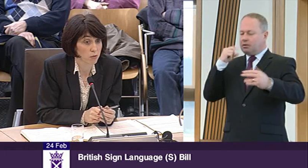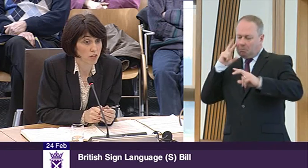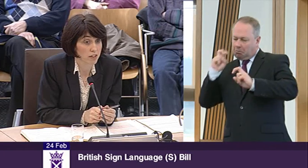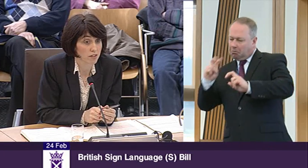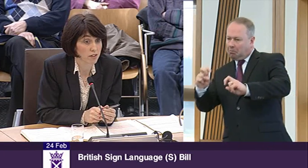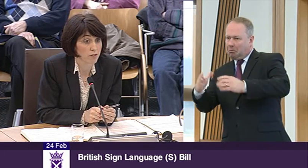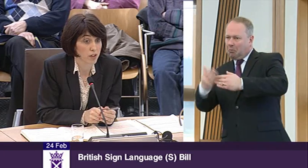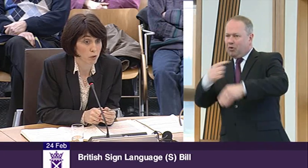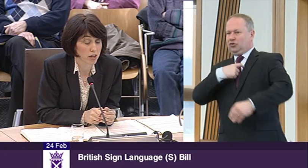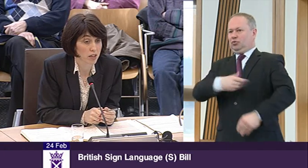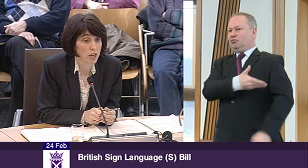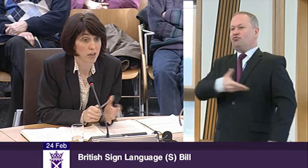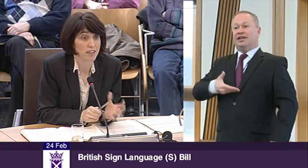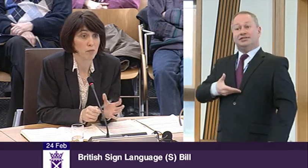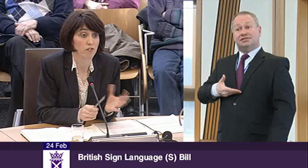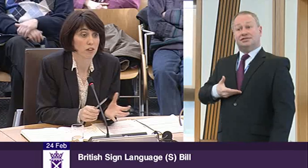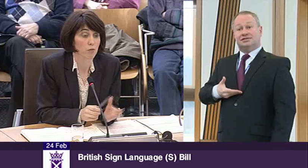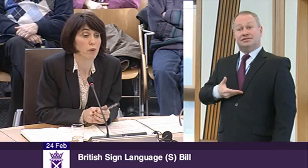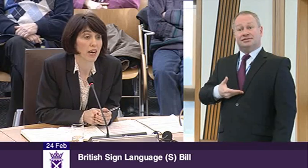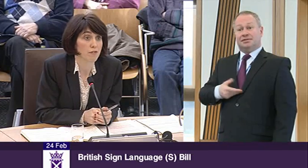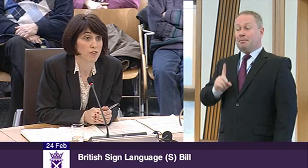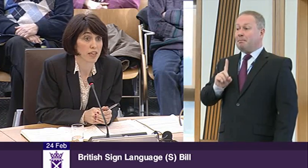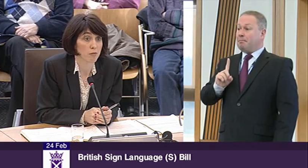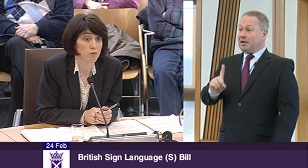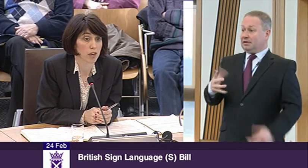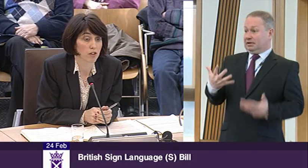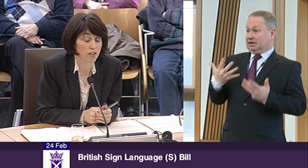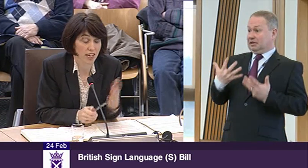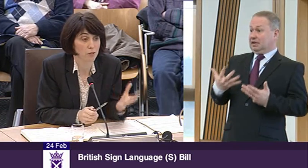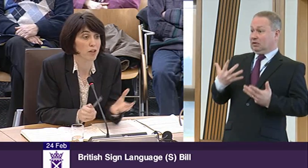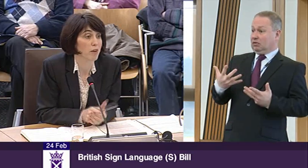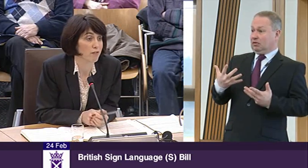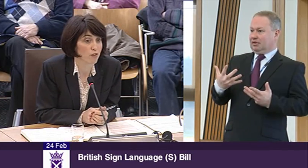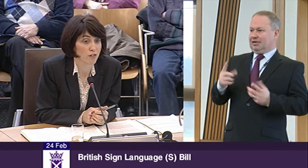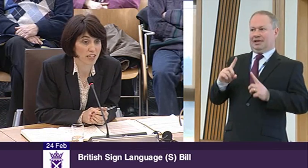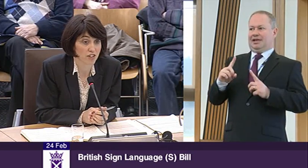at the human rights framework more closely in that respect.